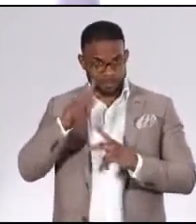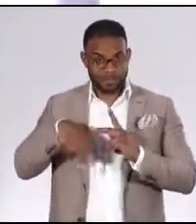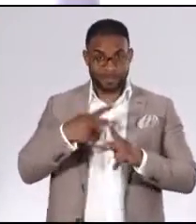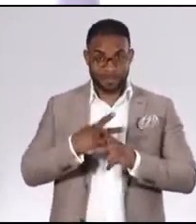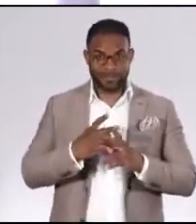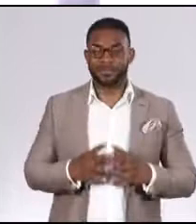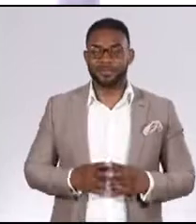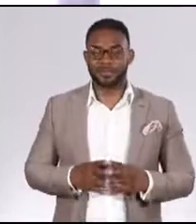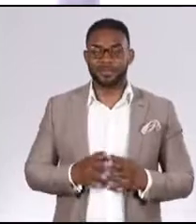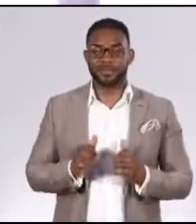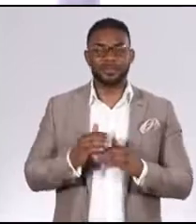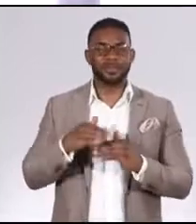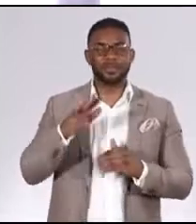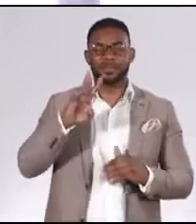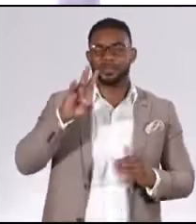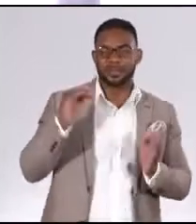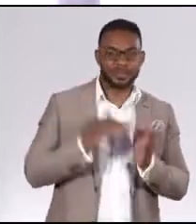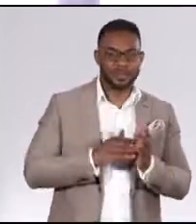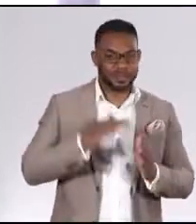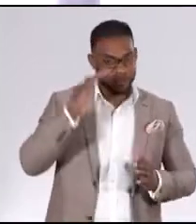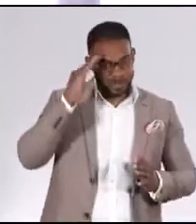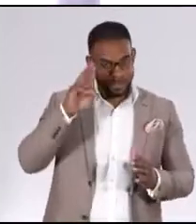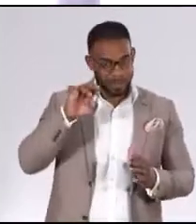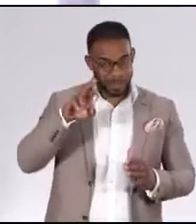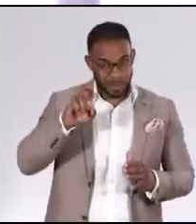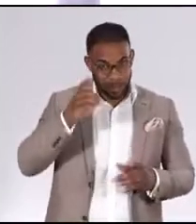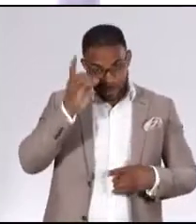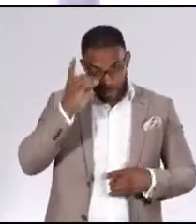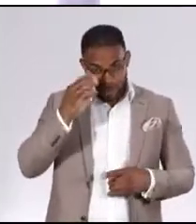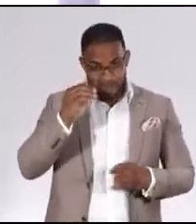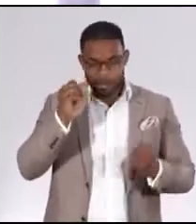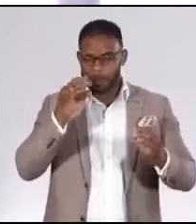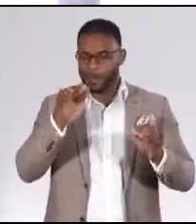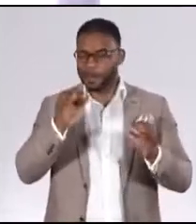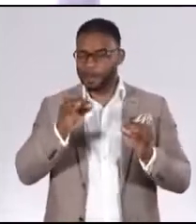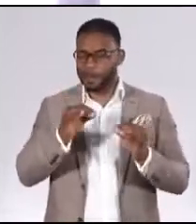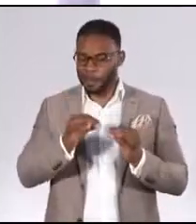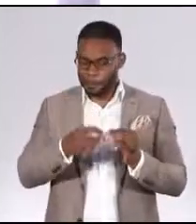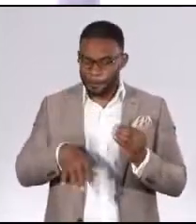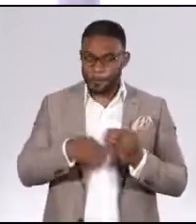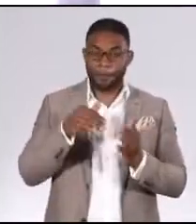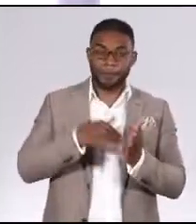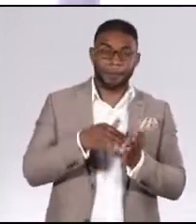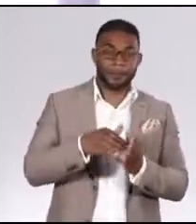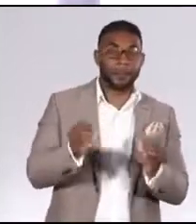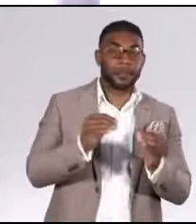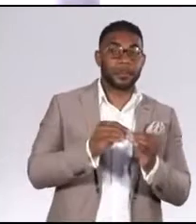with over 7,000 non rare diseases and many more additional thousands of more prevalent conditions.